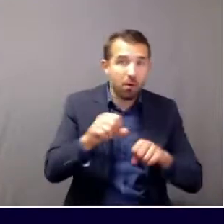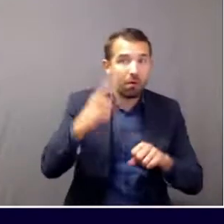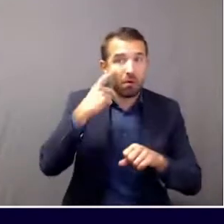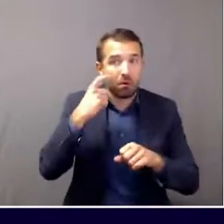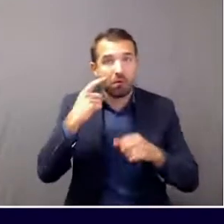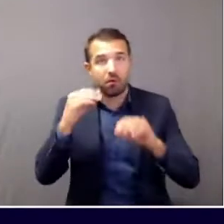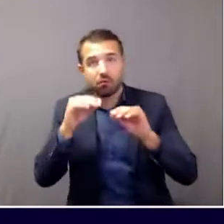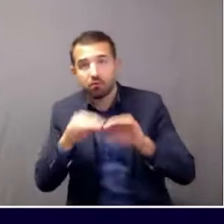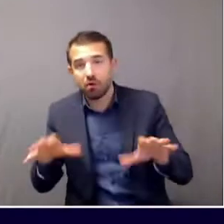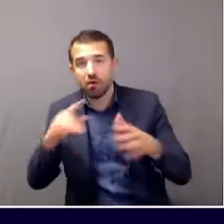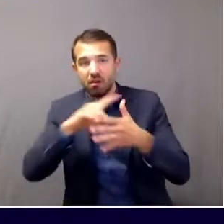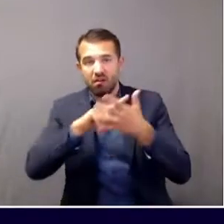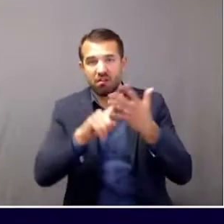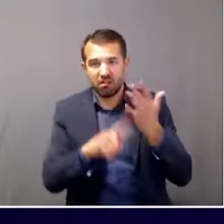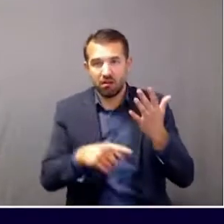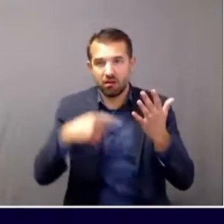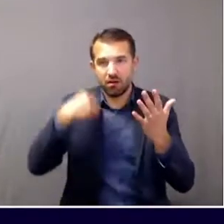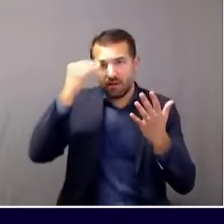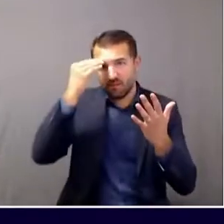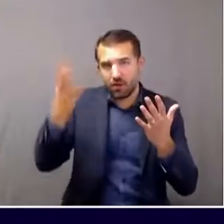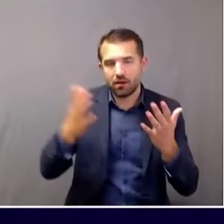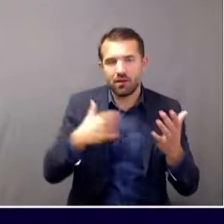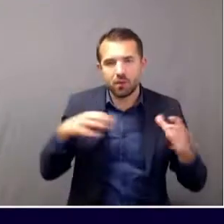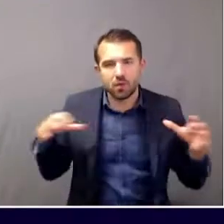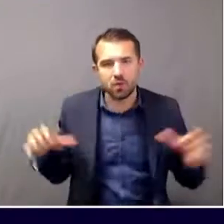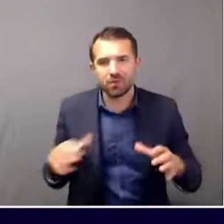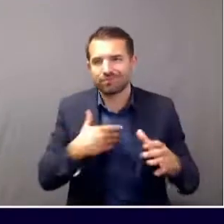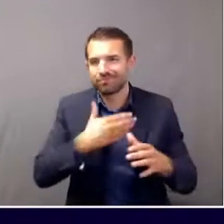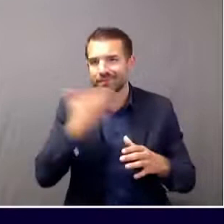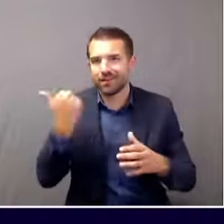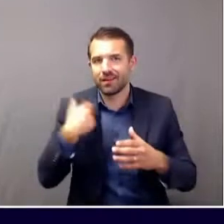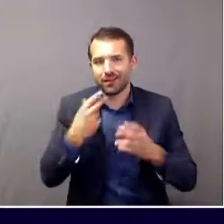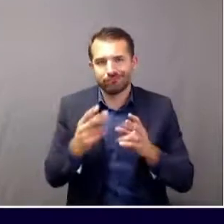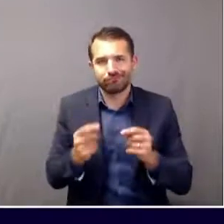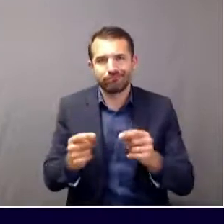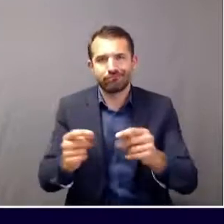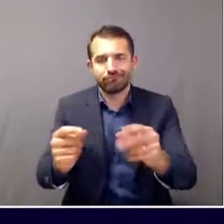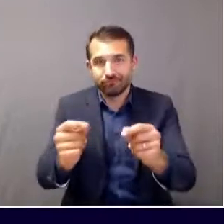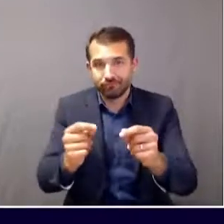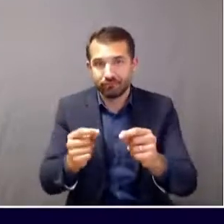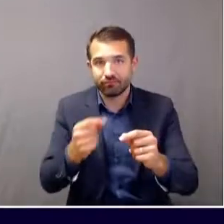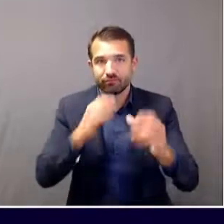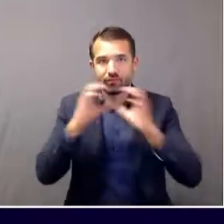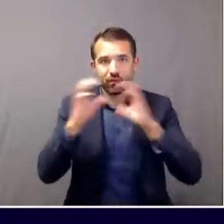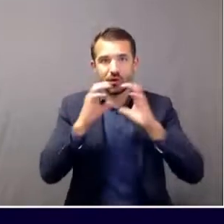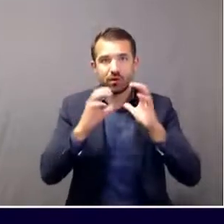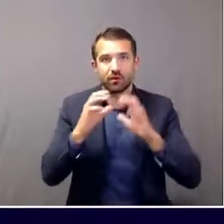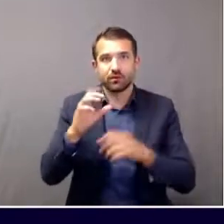that we do our best to communicate as quickly as